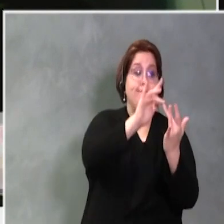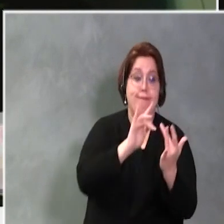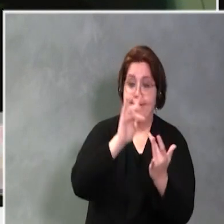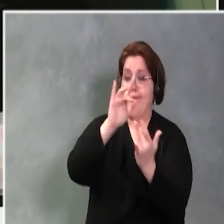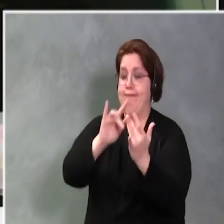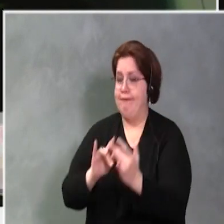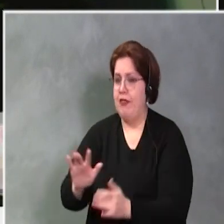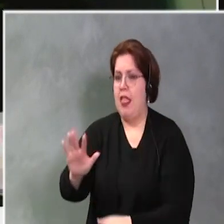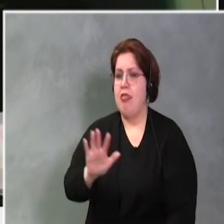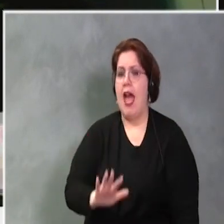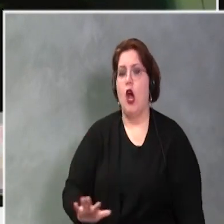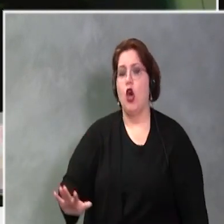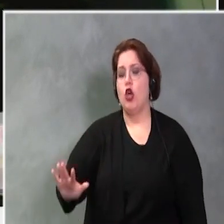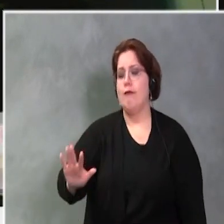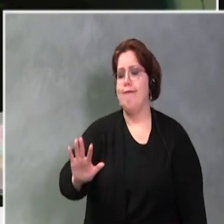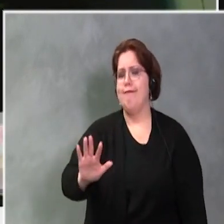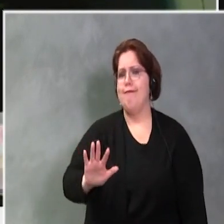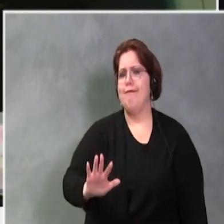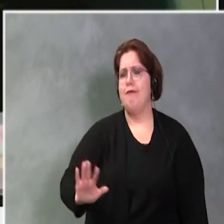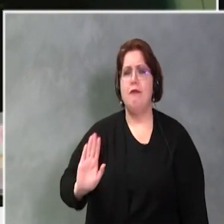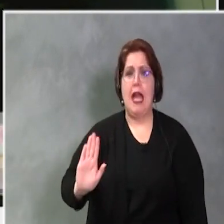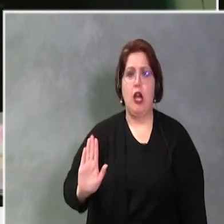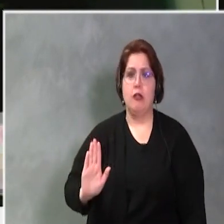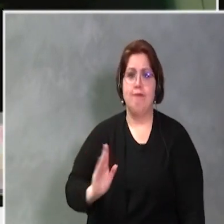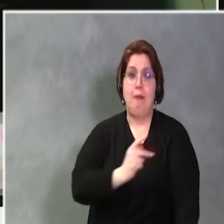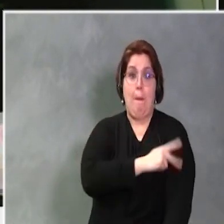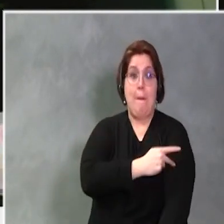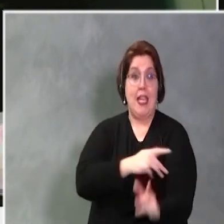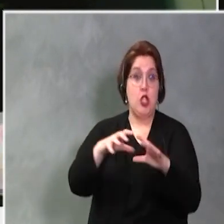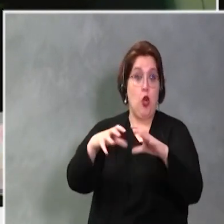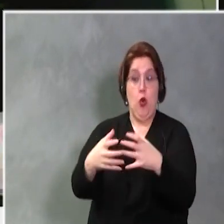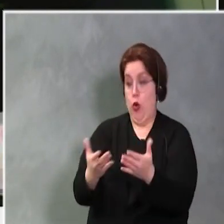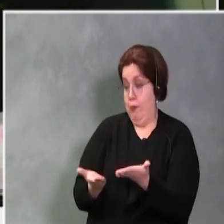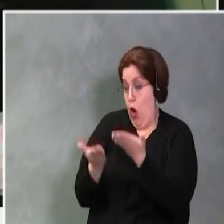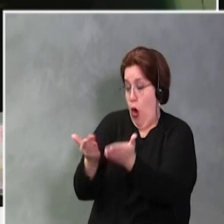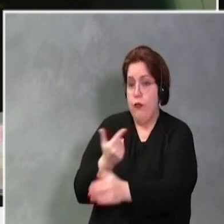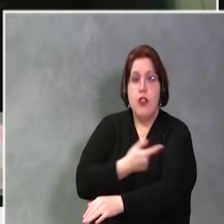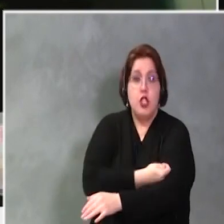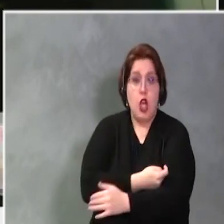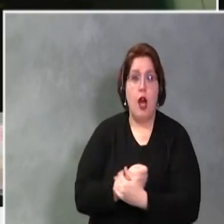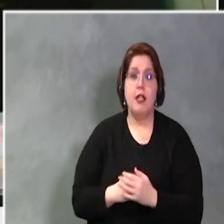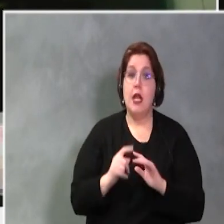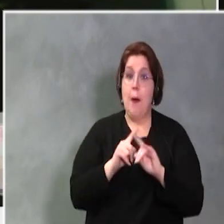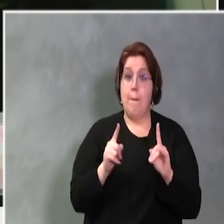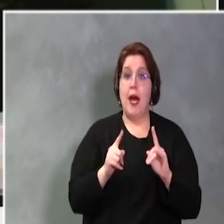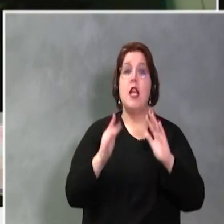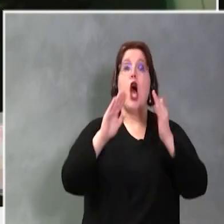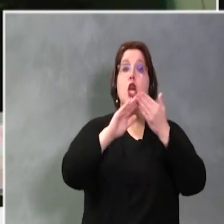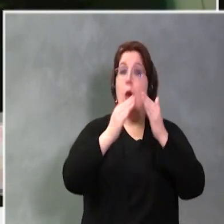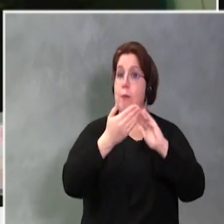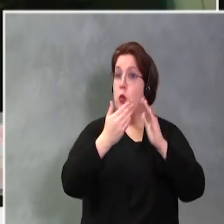THERE ARE A HANDFUL OF PRIVATE PROVIDERS WHO RECEIVED VACCINE PROVIDERS WHO RECEIVED VACCINE PROVIDERS WHO RECEIVED VACCINE WHO PROVIDERS WHO RECEIVED VACCINE WHO I PROVIDERS WHO RECEIVED VACCINE WHO I UNDERSTAND PROVIDERS WHO RECEIVED VACCINE WHO I UNDERSTAND HAVE PROVIDERS WHO RECEIVED VACCINE WHO I UNDERSTAND HAVE REACHED WHO I UNDERSTAND HAVE REACHED WHO I UNDERSTAND HAVE REACHED OUT WHO I UNDERSTAND HAVE REACHED OUT TO WHO I UNDERSTAND HAVE REACHED OUT TO SOME WHO I UNDERSTAND HAVE REACHED OUT TO SOME OF WHO I UNDERSTAND HAVE REACHED OUT TO SOME OF THEIR WHO I UNDERSTAND HAVE REACHED OUT TO SOME OF THEIR THEIR OUT TO SOME OF THEIR THEIR OUT TO SOME OF THEIR THEIR PATIENT OUT TO SOME OF THEIR THEIR PATIENT POPULATION OUT TO SOME OF THEIR THEIR PATIENT POPULATION TO OUT TO SOME OF THEIR THEIR PATIENT POPULATION TO OFFER